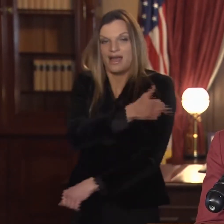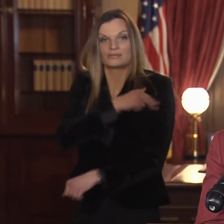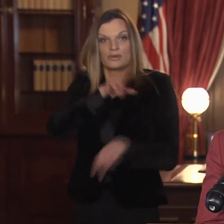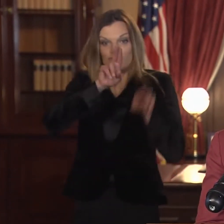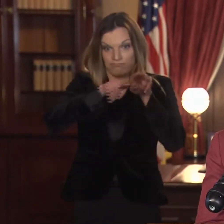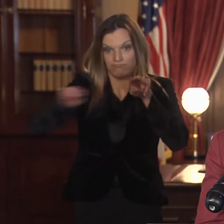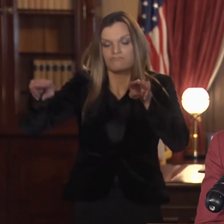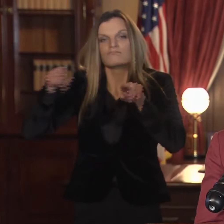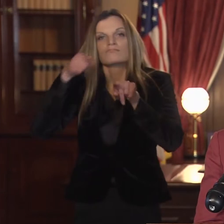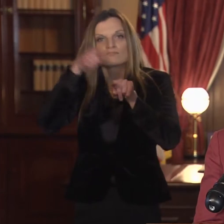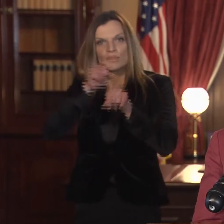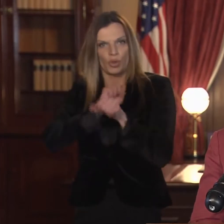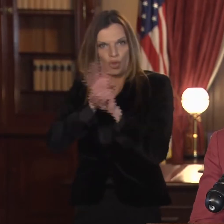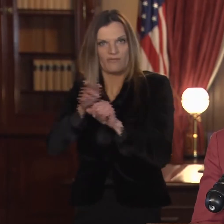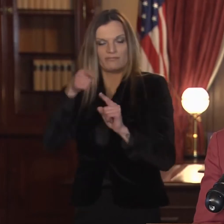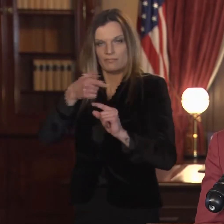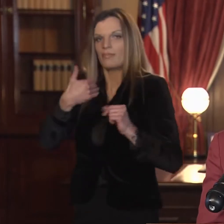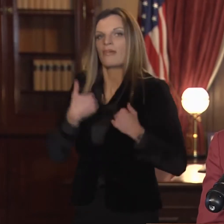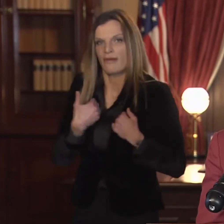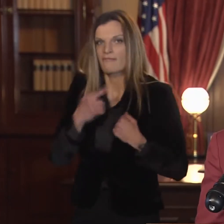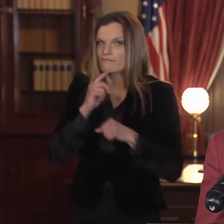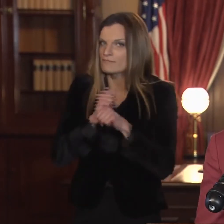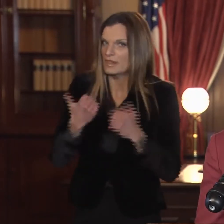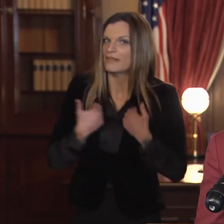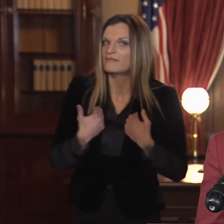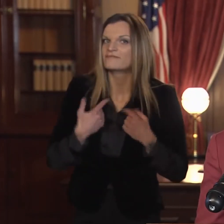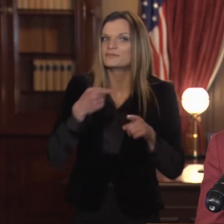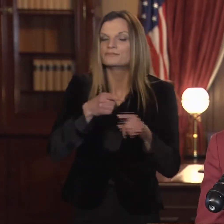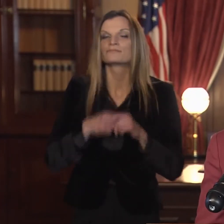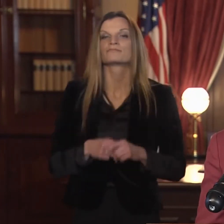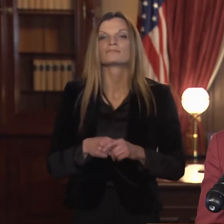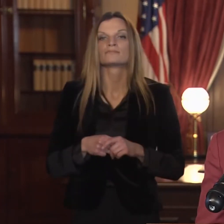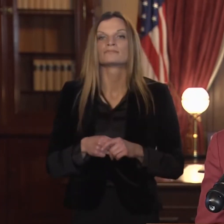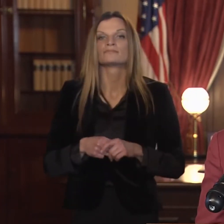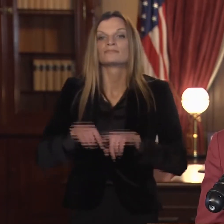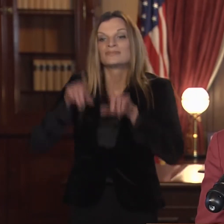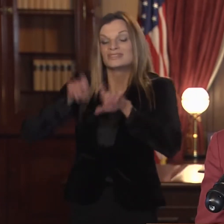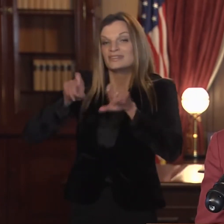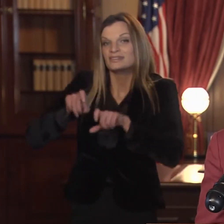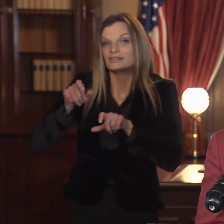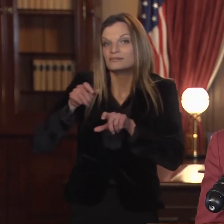DECLINING. OVERALL 18.5% OF HOSPITAL BEDS